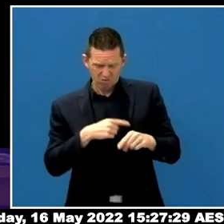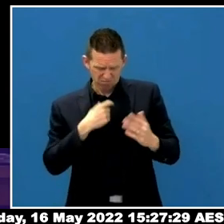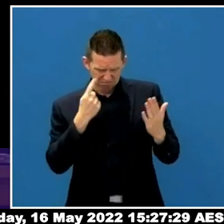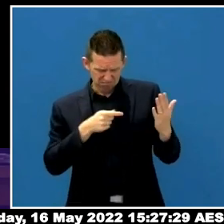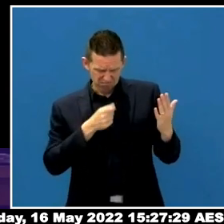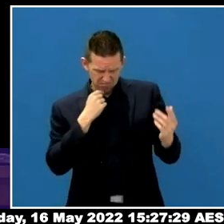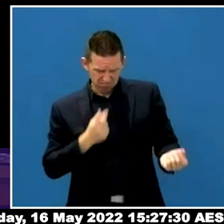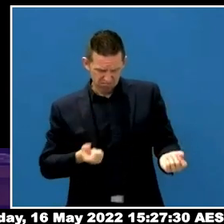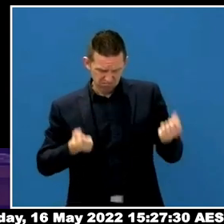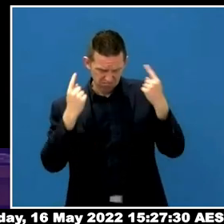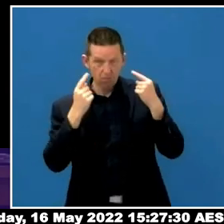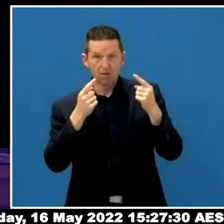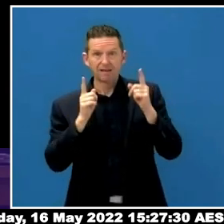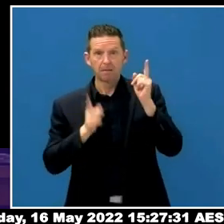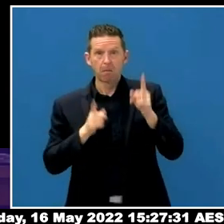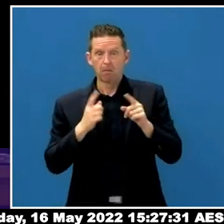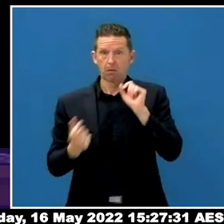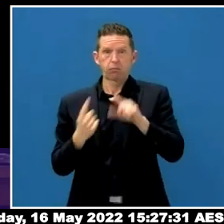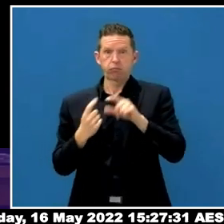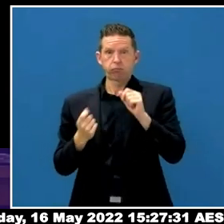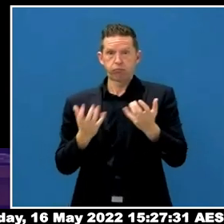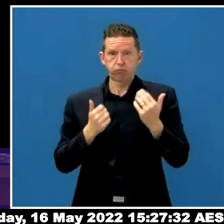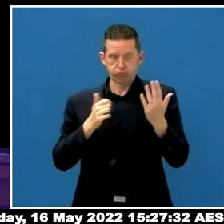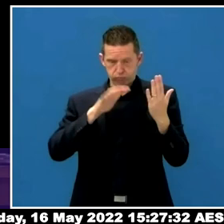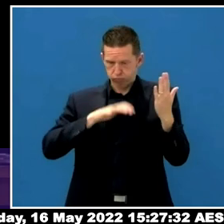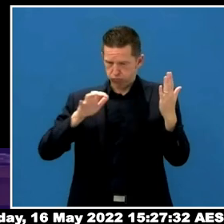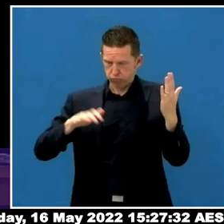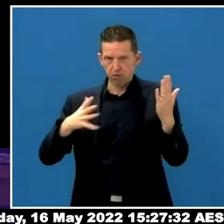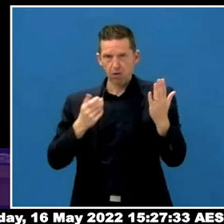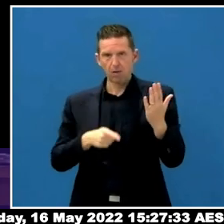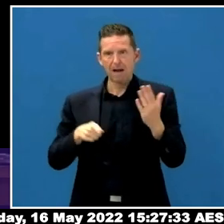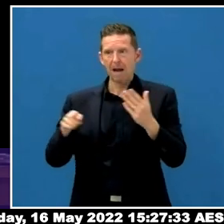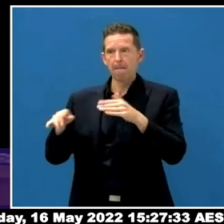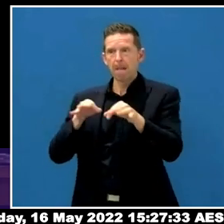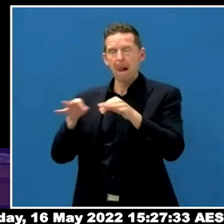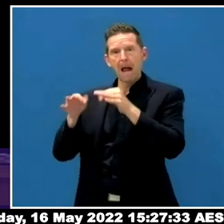The plan manager would say, "No, that's not allowed". It was just all over the shop.